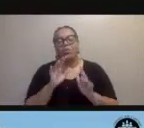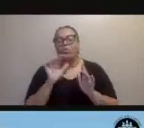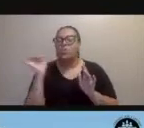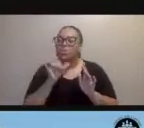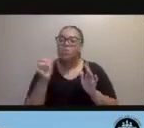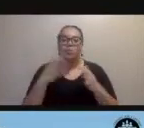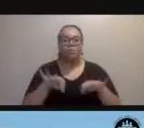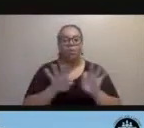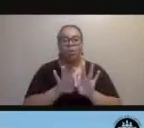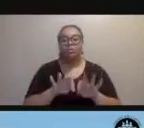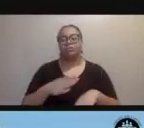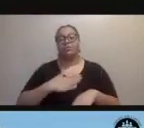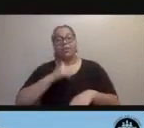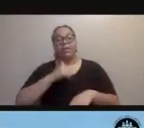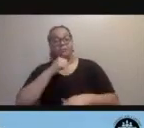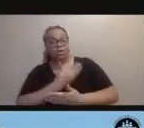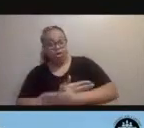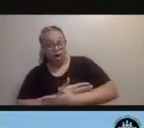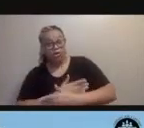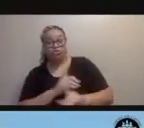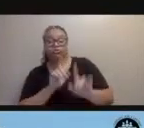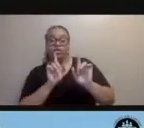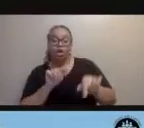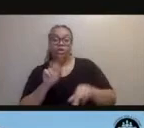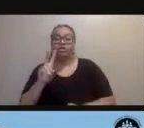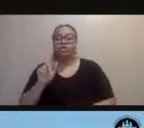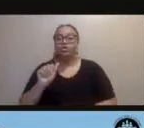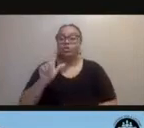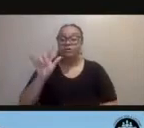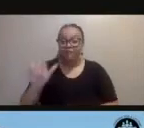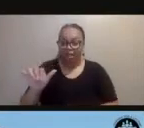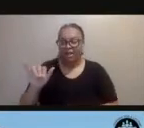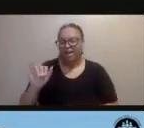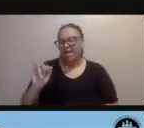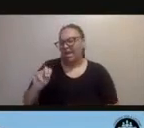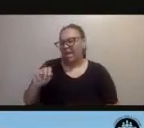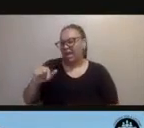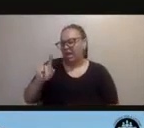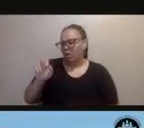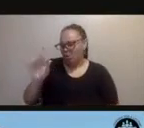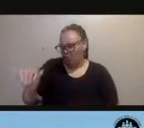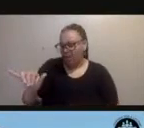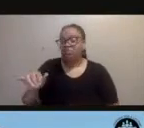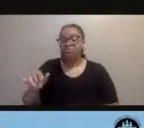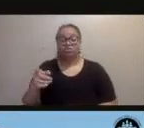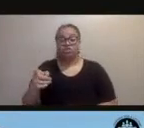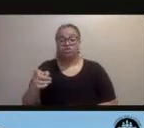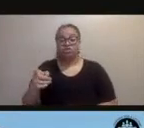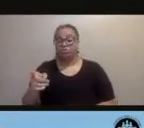COTED RIGHT NOW IS REALLY,